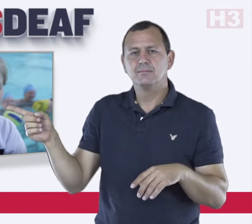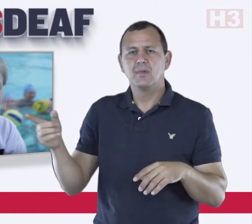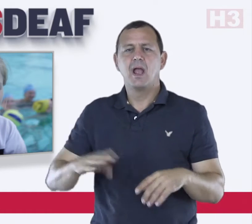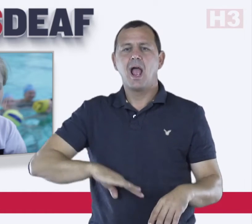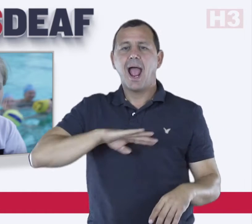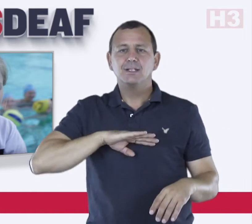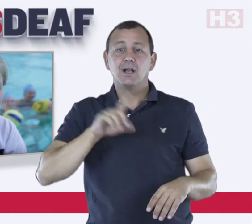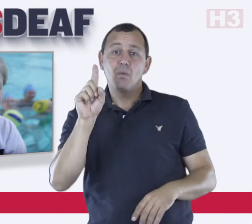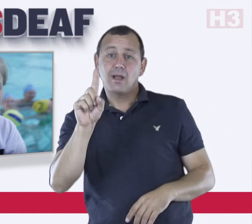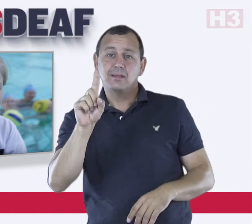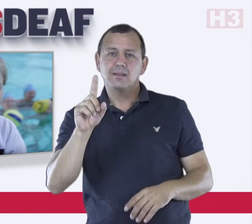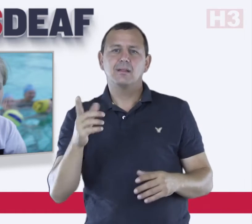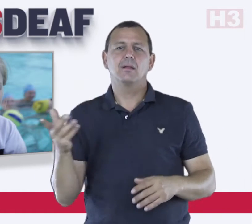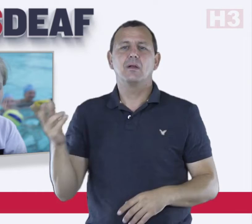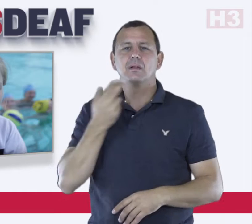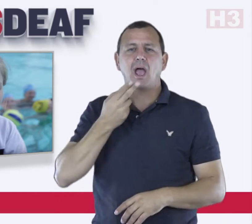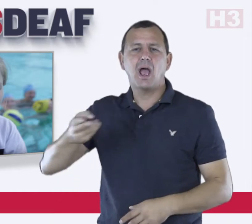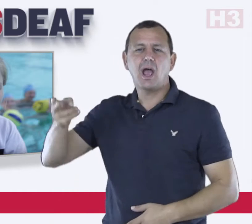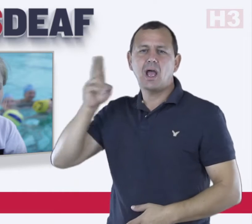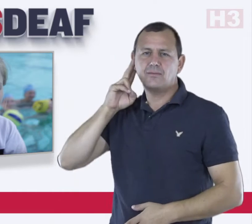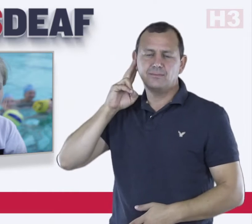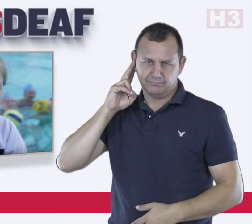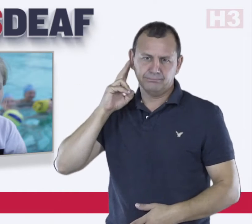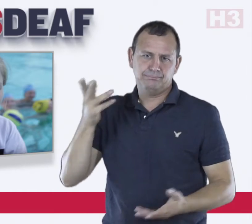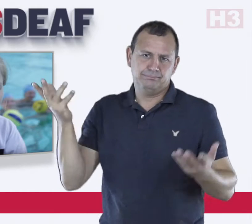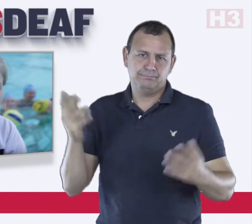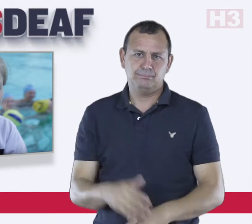profoundly deaf when she was just one-year-old.